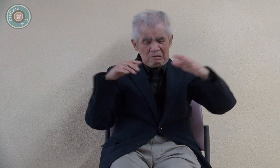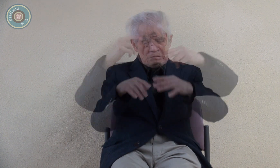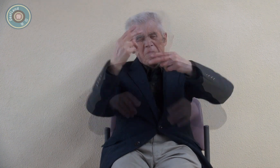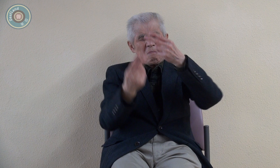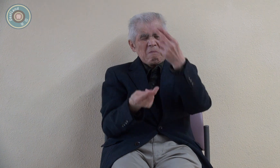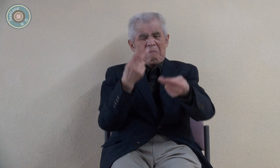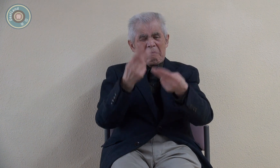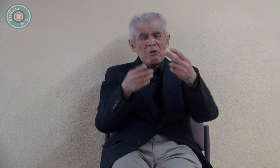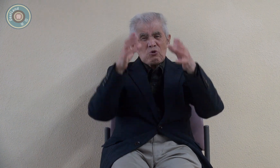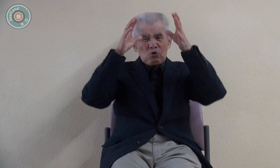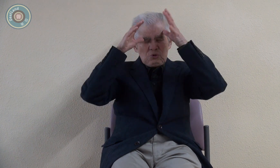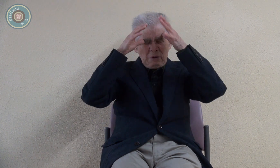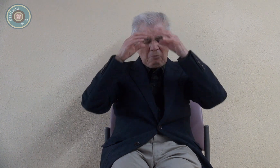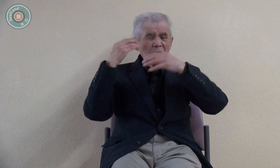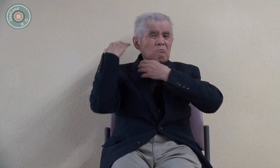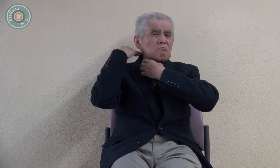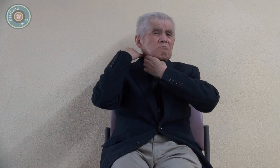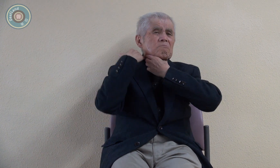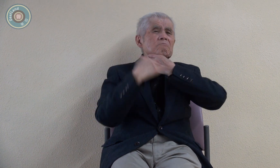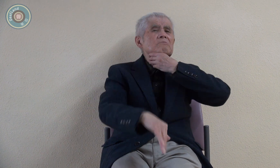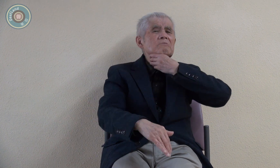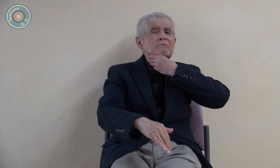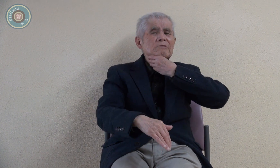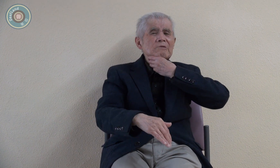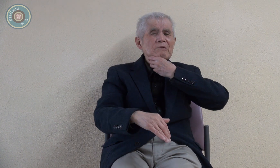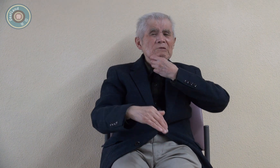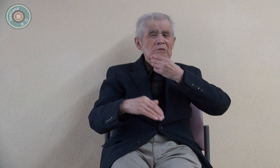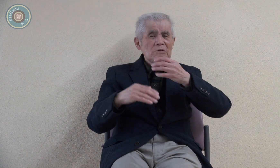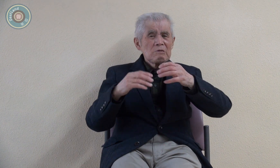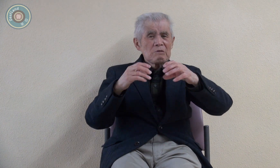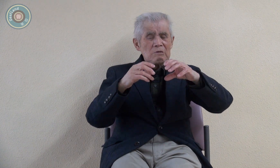Among the piles of corpses I saw a horse with only its head